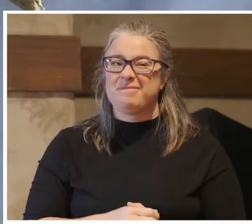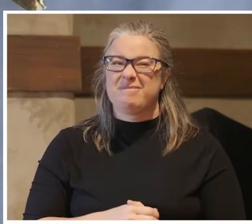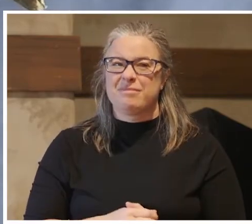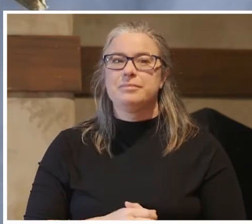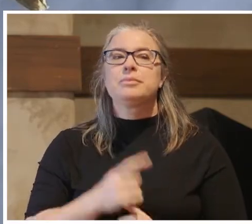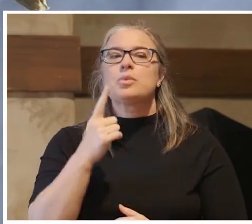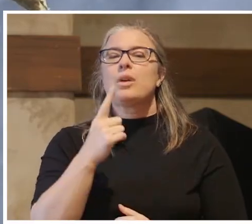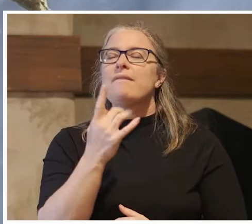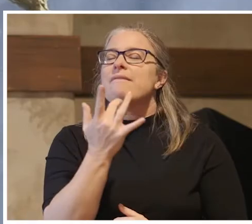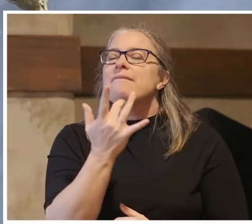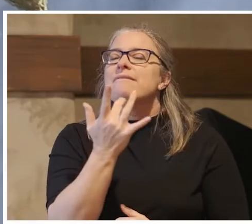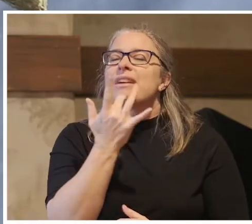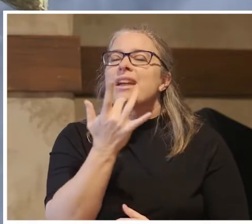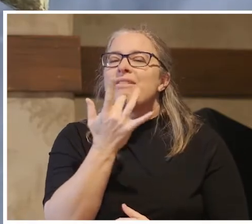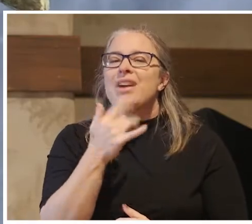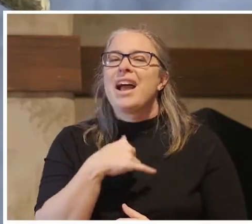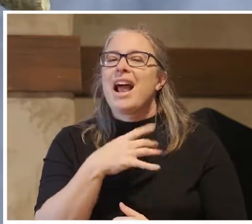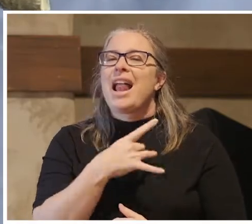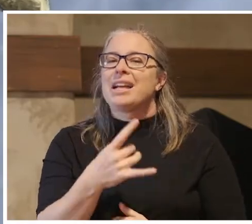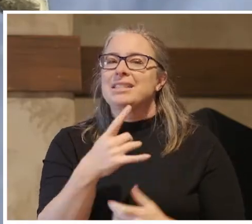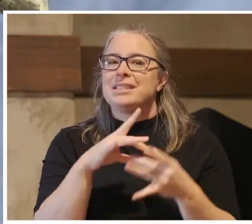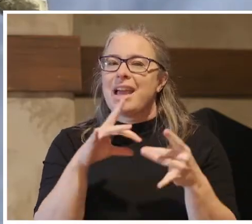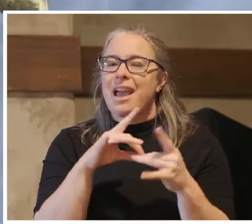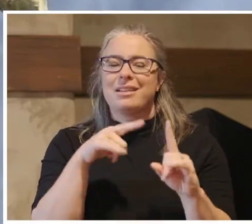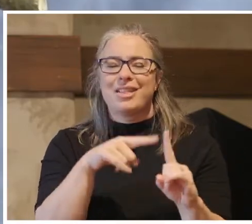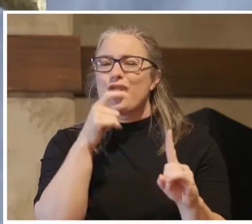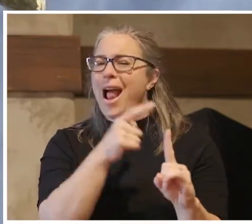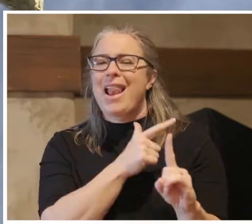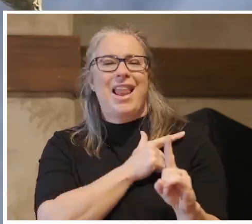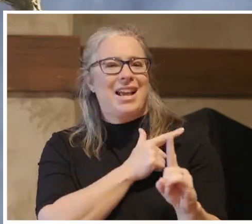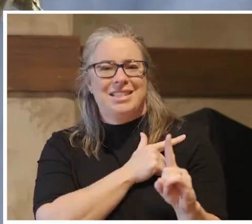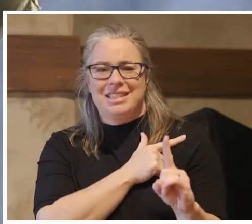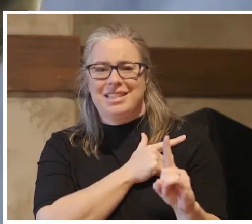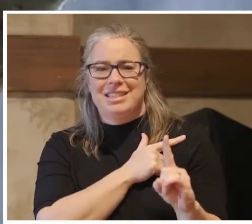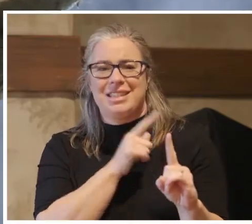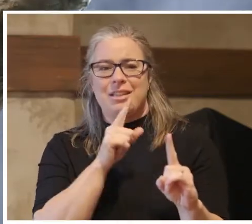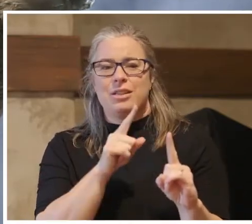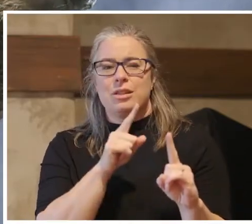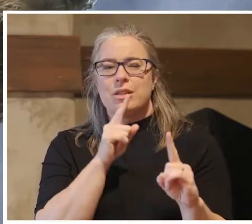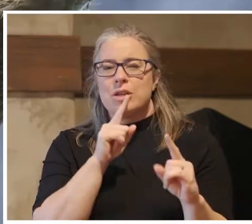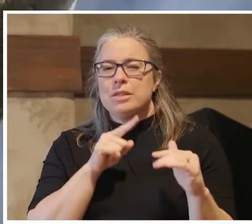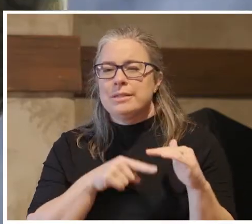One of the favorite things I like to say is they're not lazy, they're stealthy.